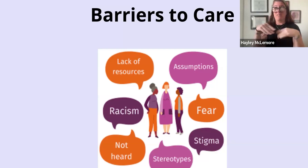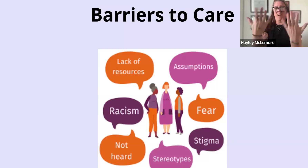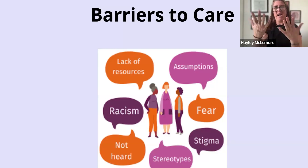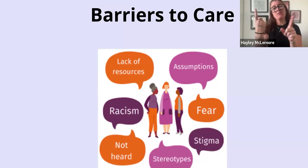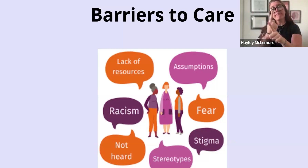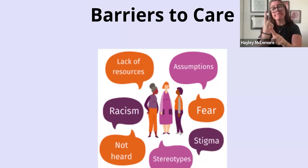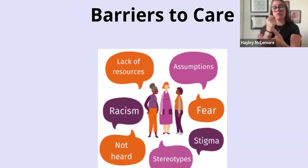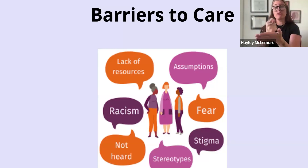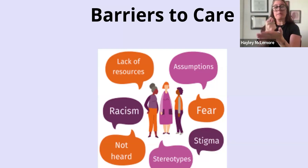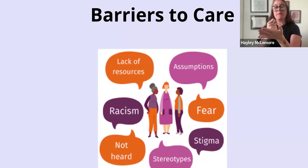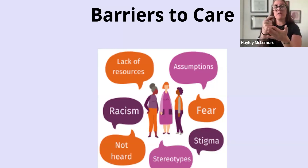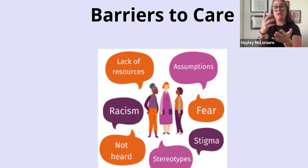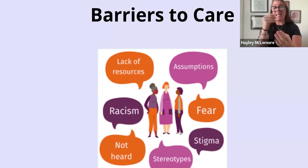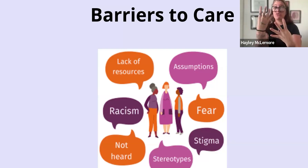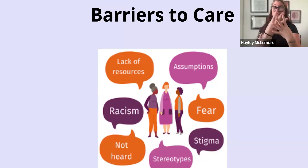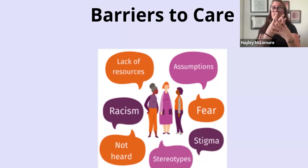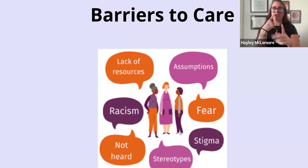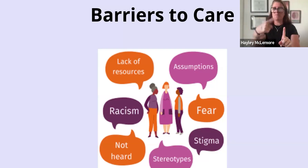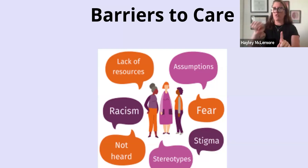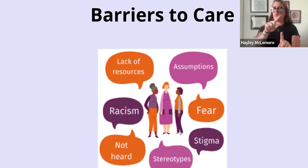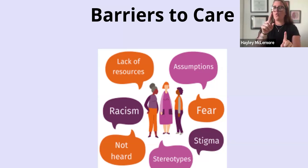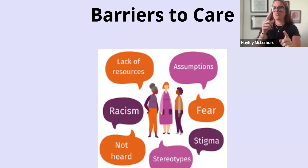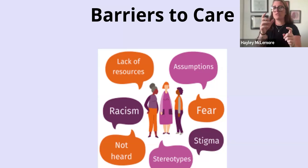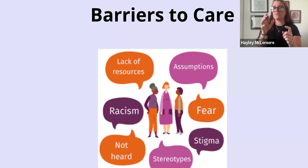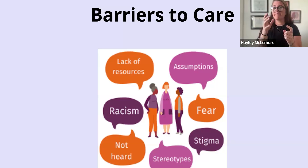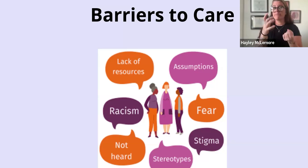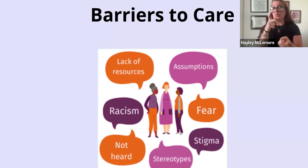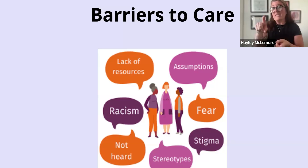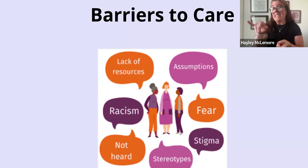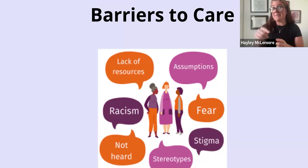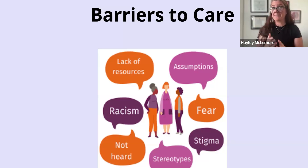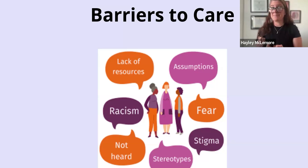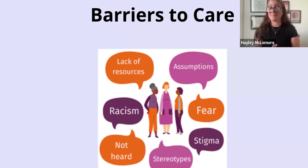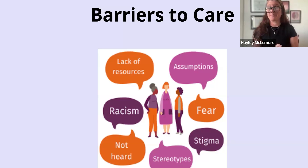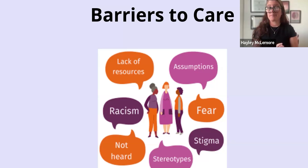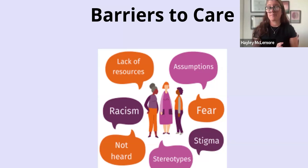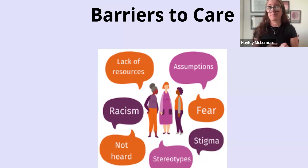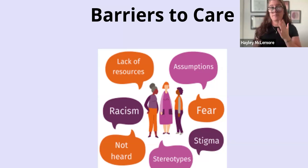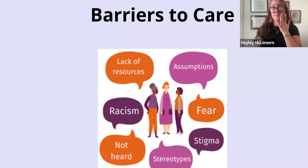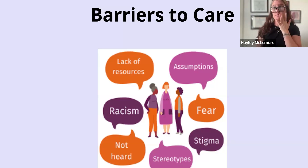So we see a lot of barriers to provide the treatment and screening necessary for those who really need it.